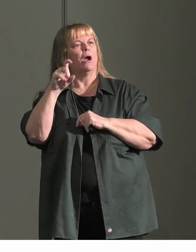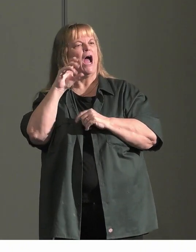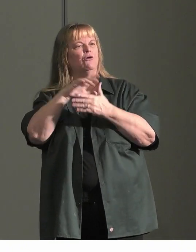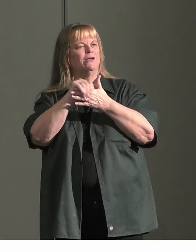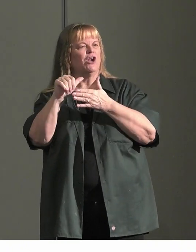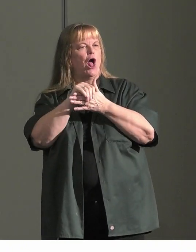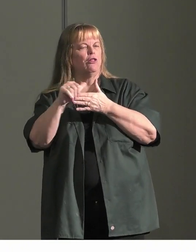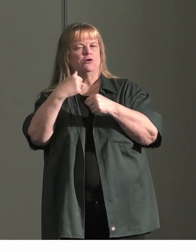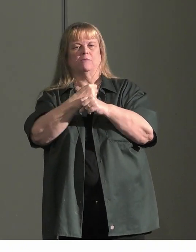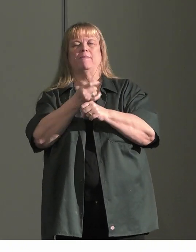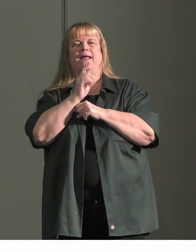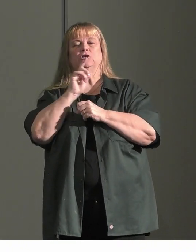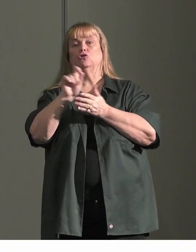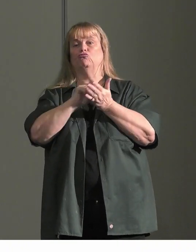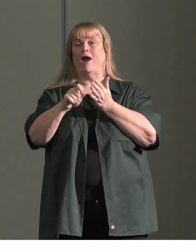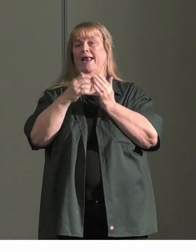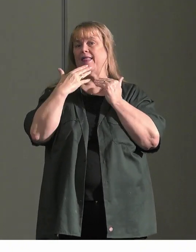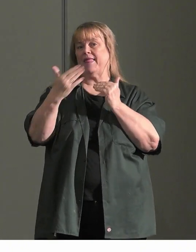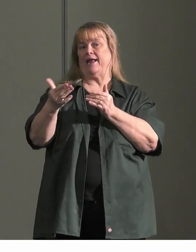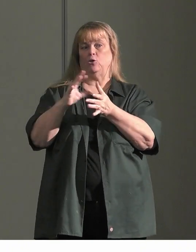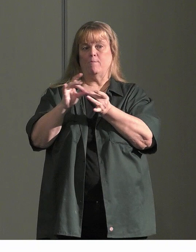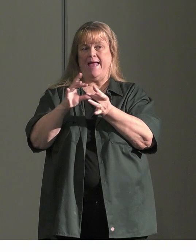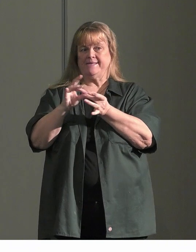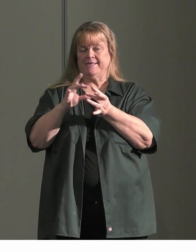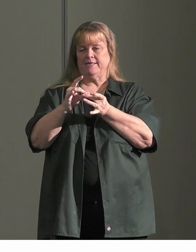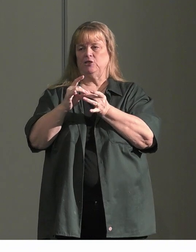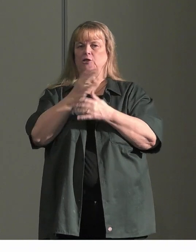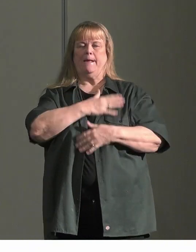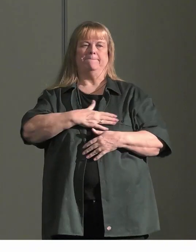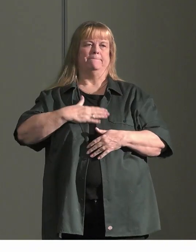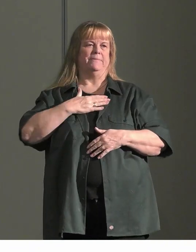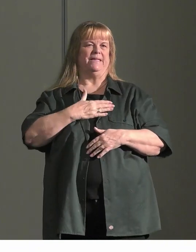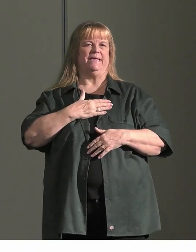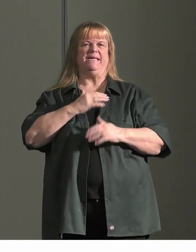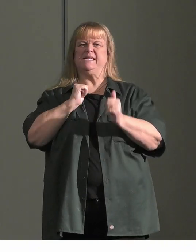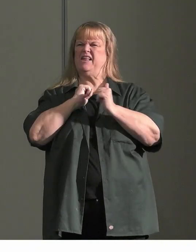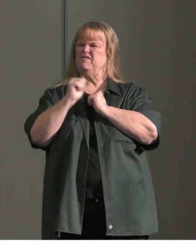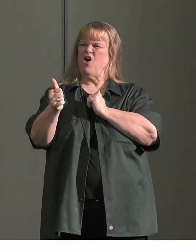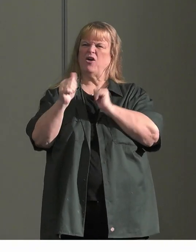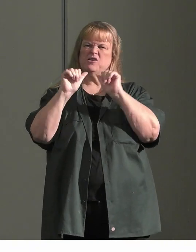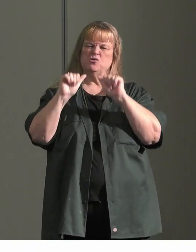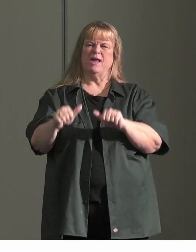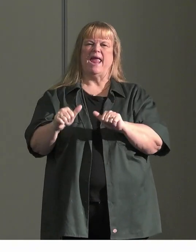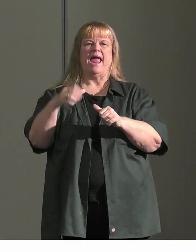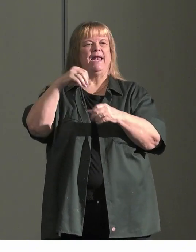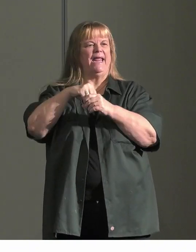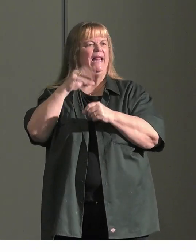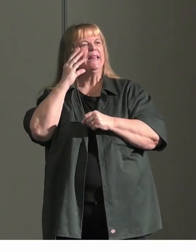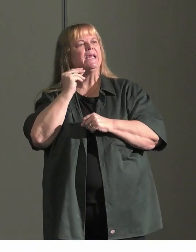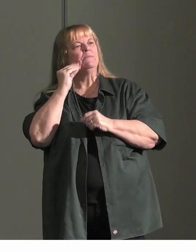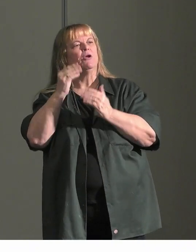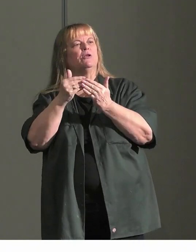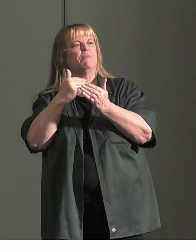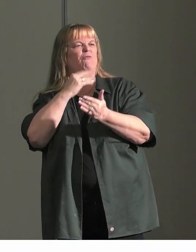Make sure to write a thank you message and go as far as you can in the experience before stopping.